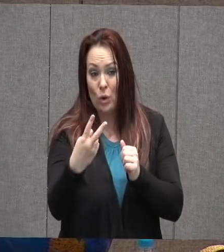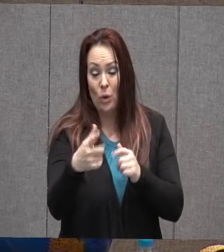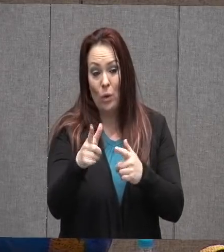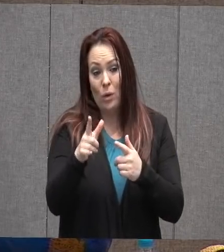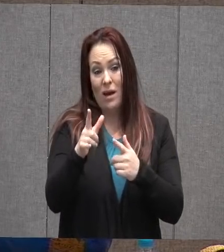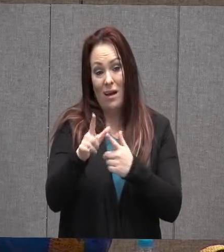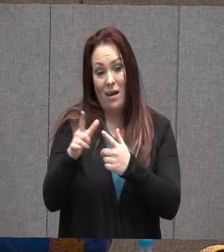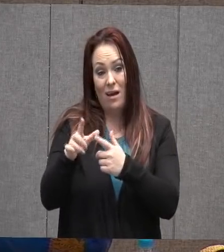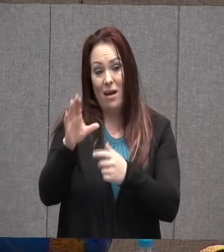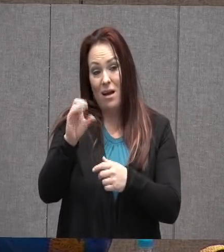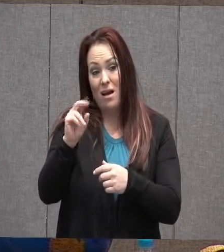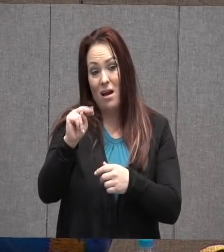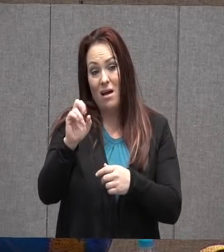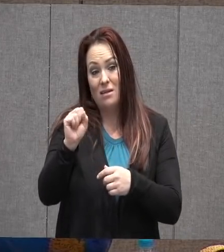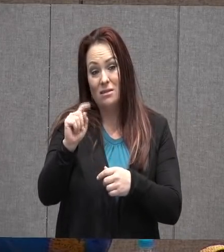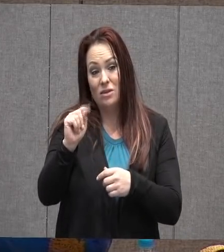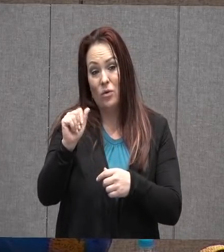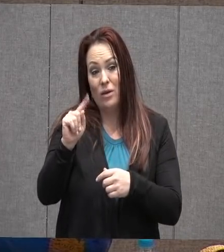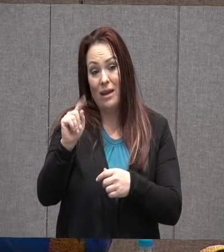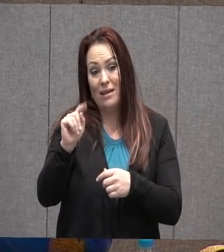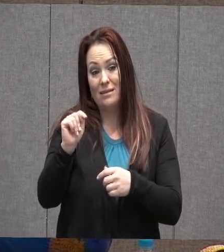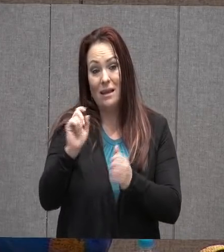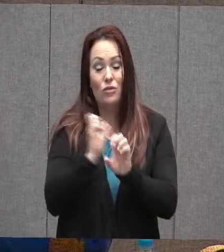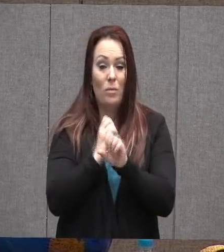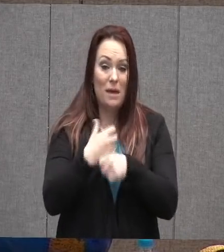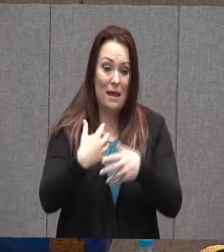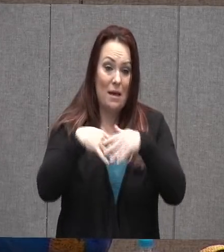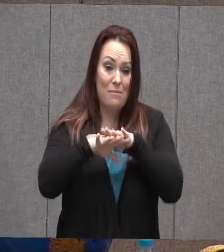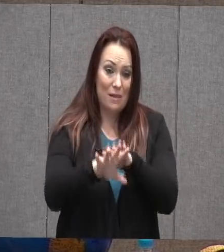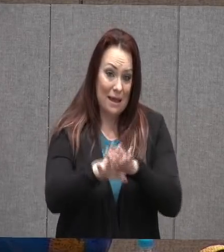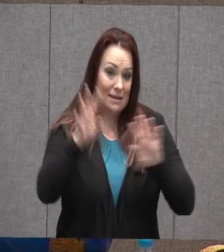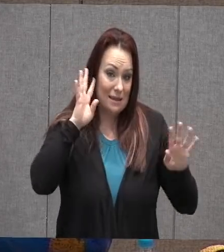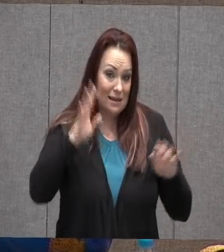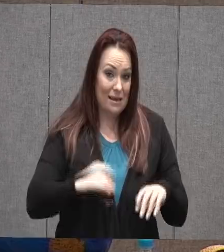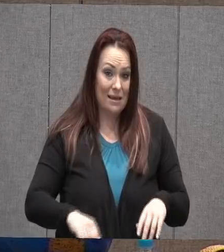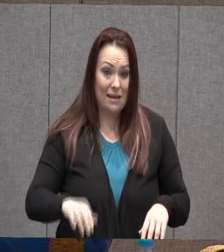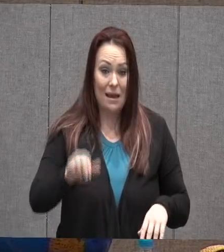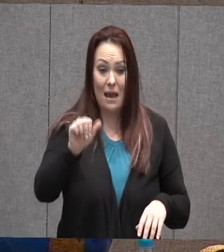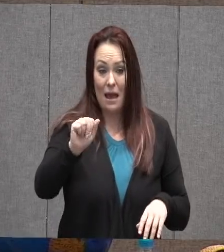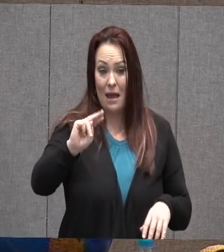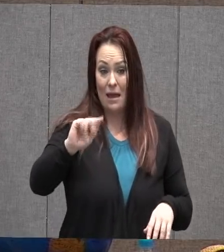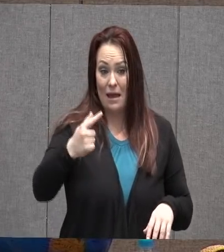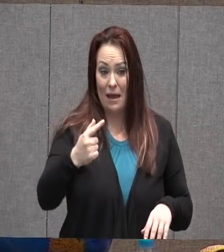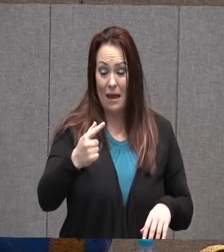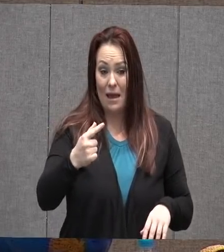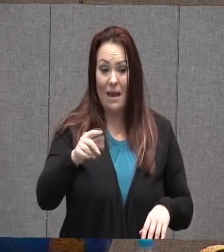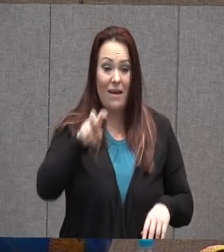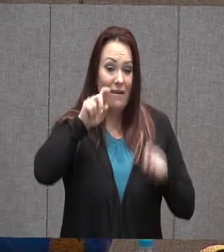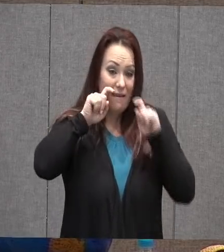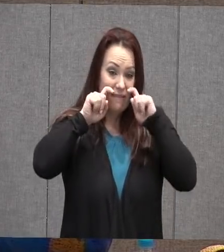So let's practice the letter keyword sound for these. A-N-G, fang, ang.